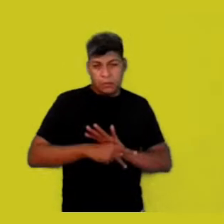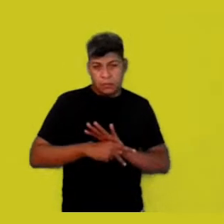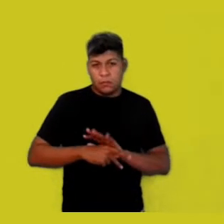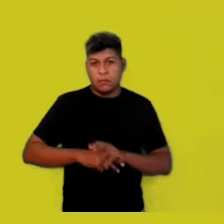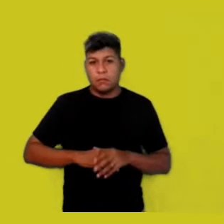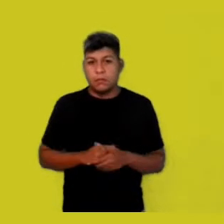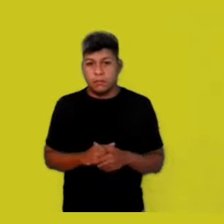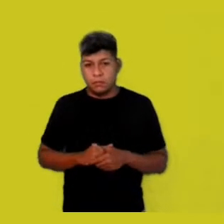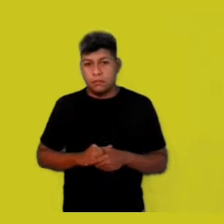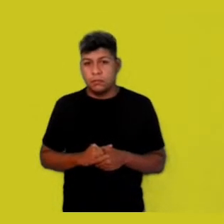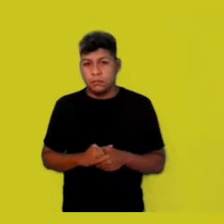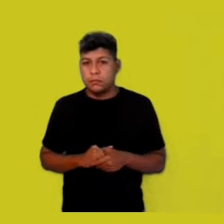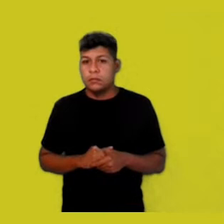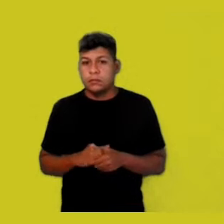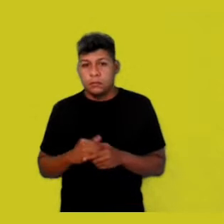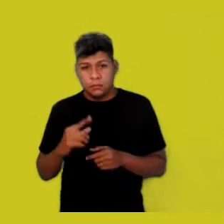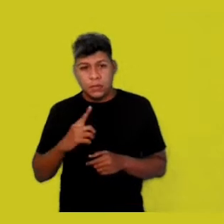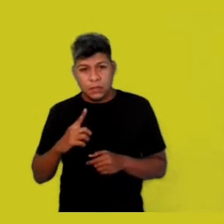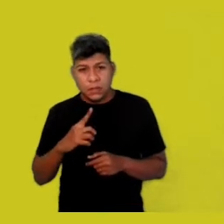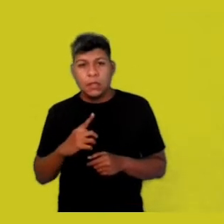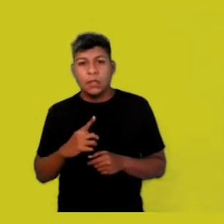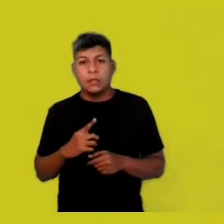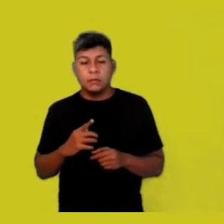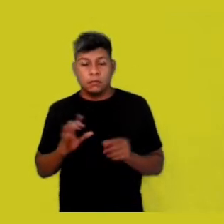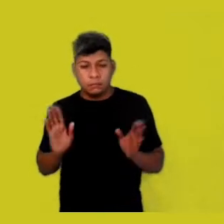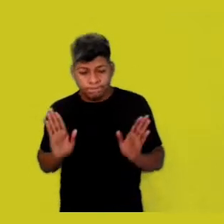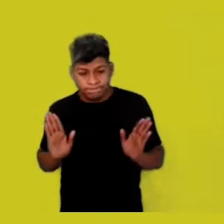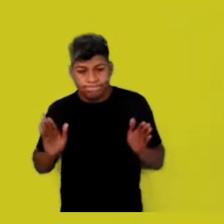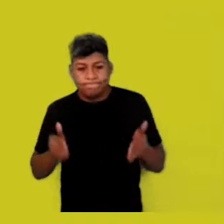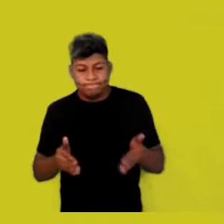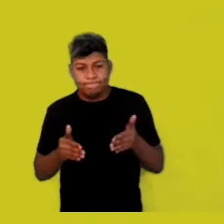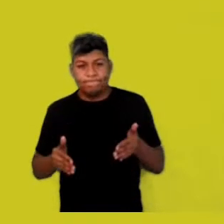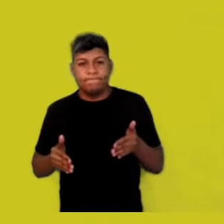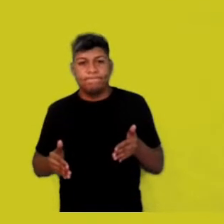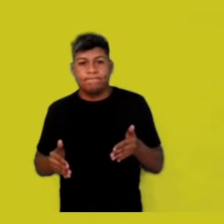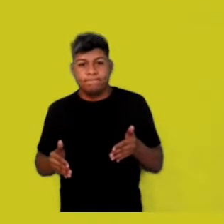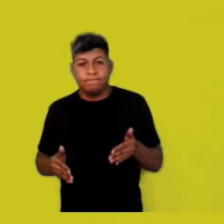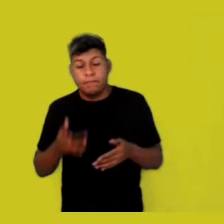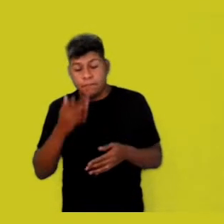bring them to the futures, to what isn’t known?